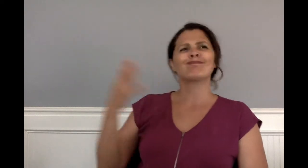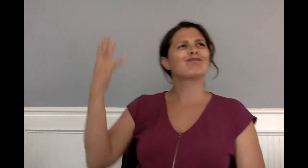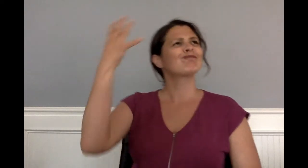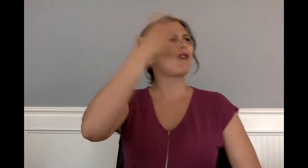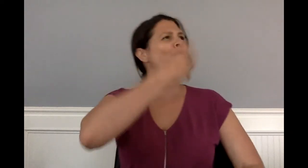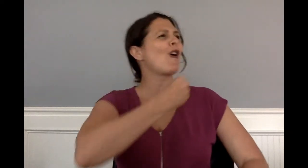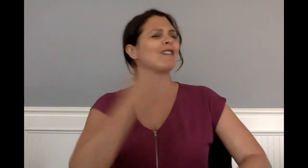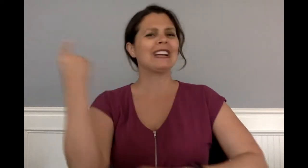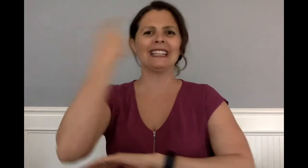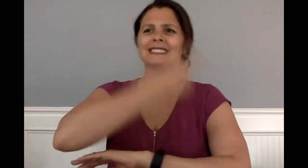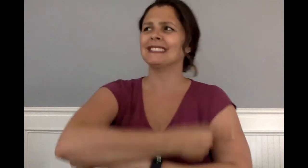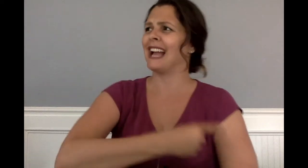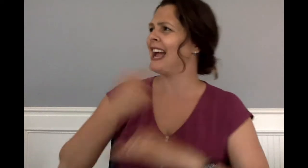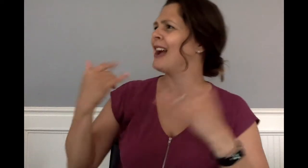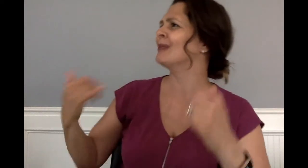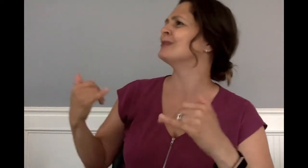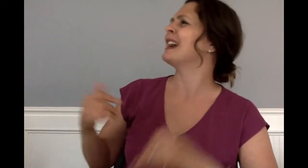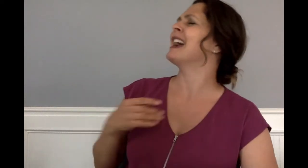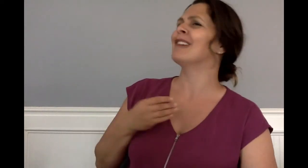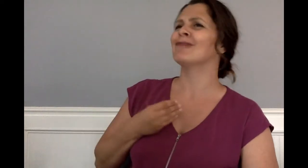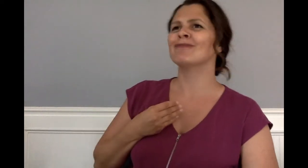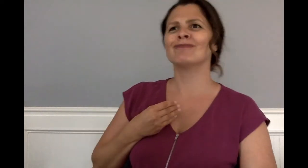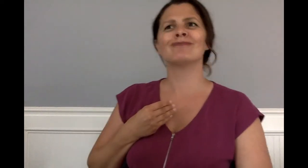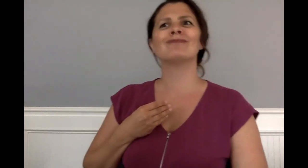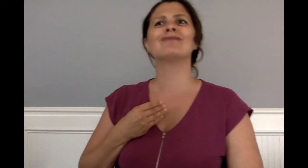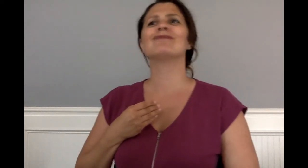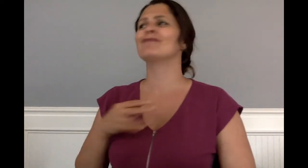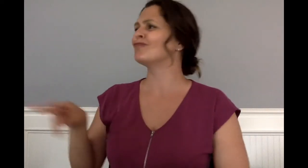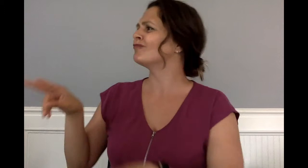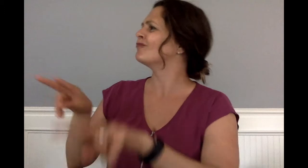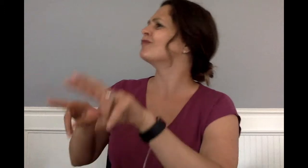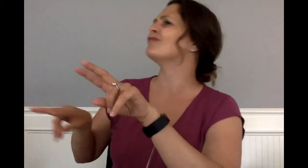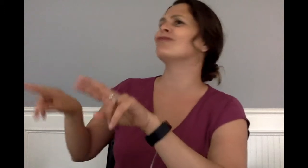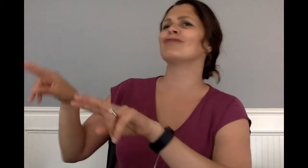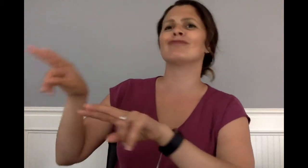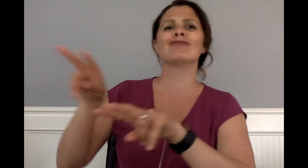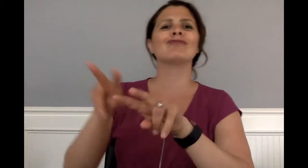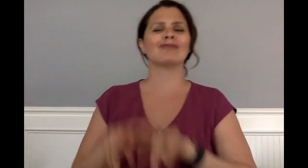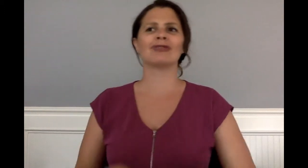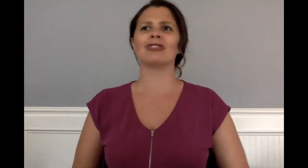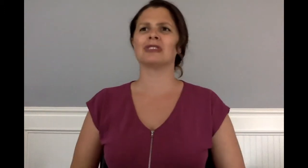“Beautiful day out, wouldn’t you say?” Mr. Simple gazed around the Ticklers’ yard.